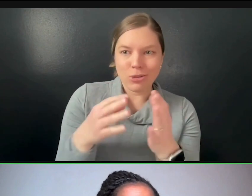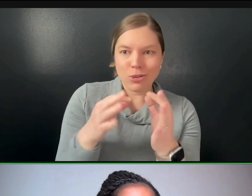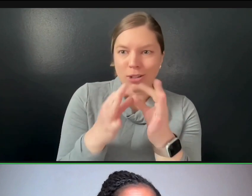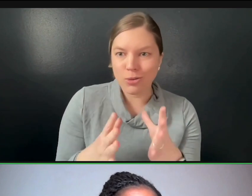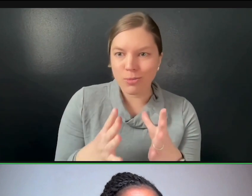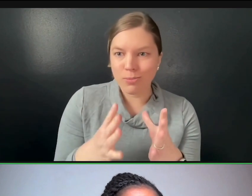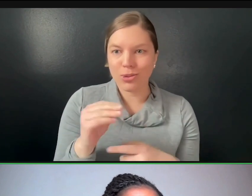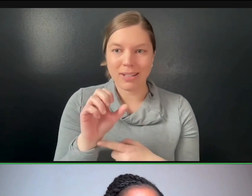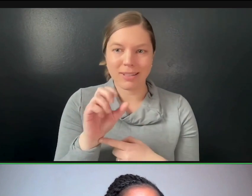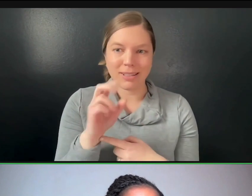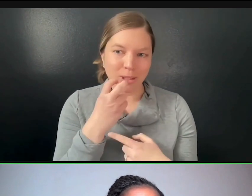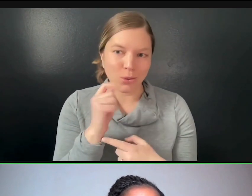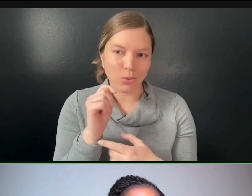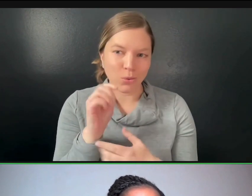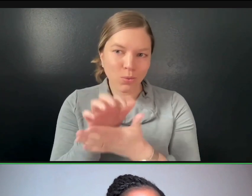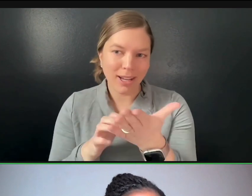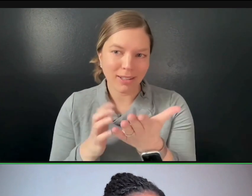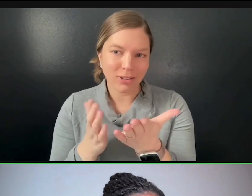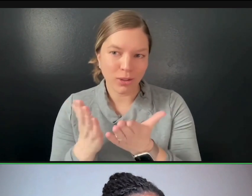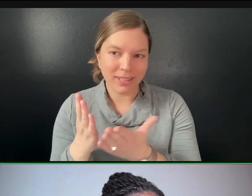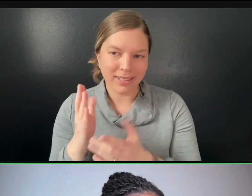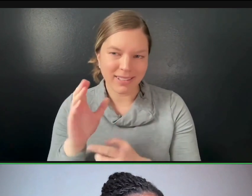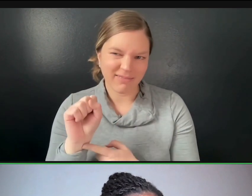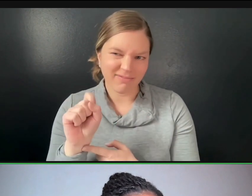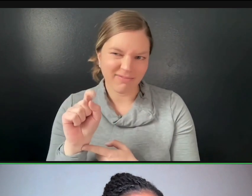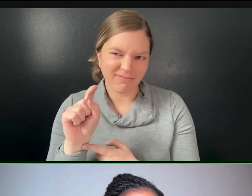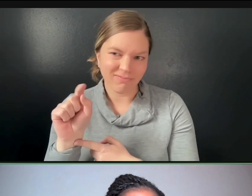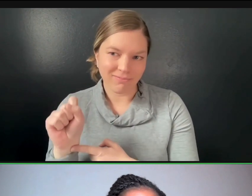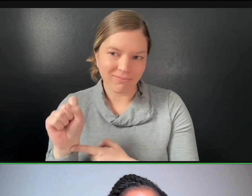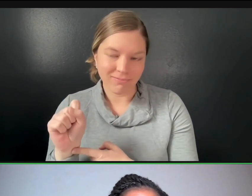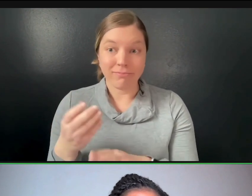Different institutions have, of course, provided